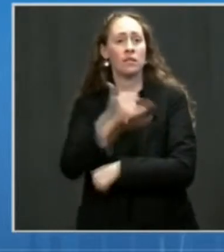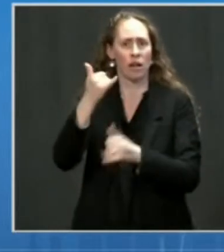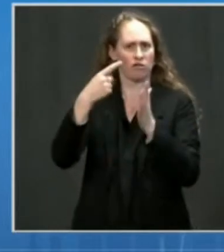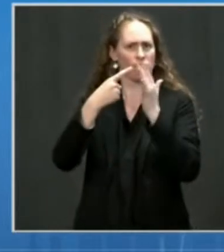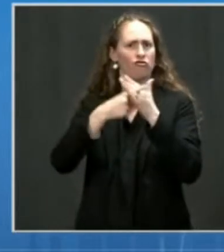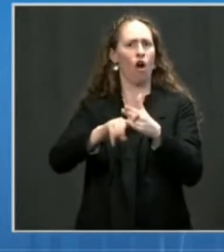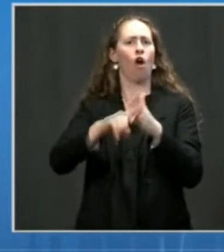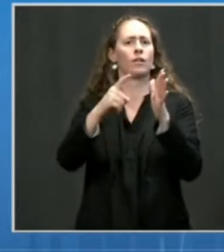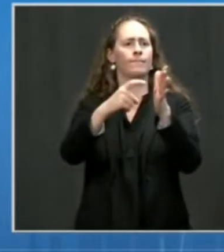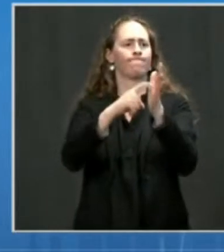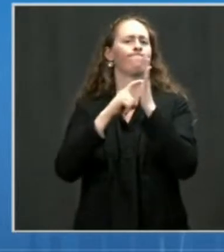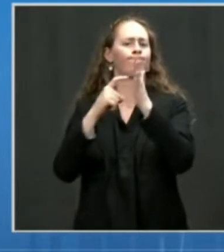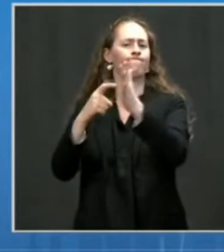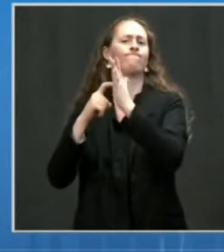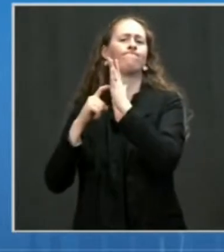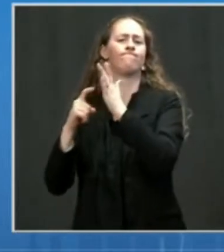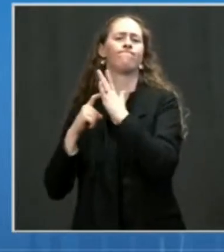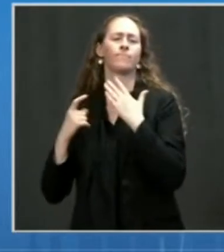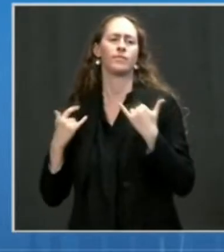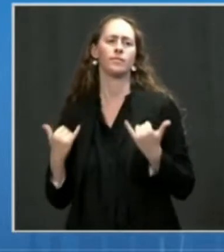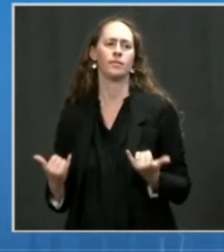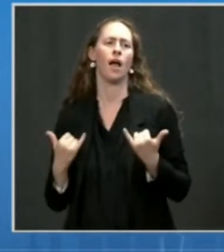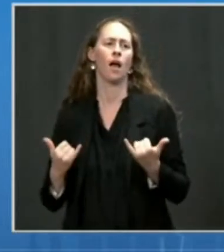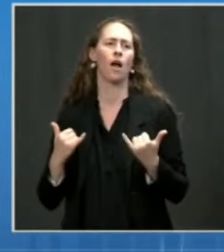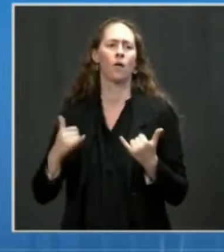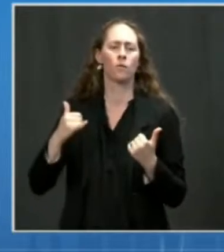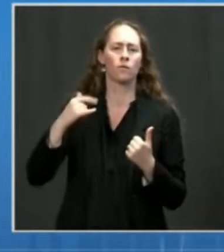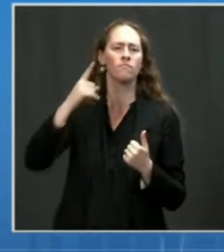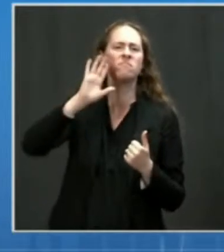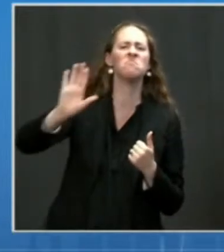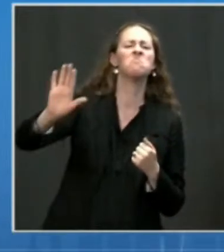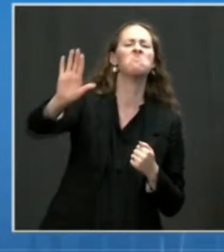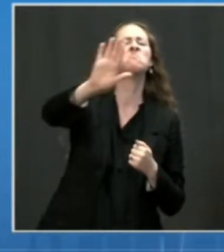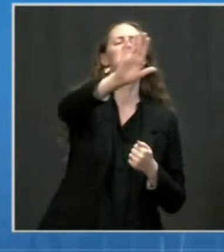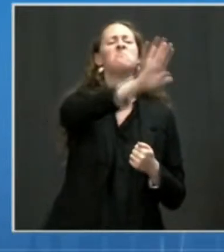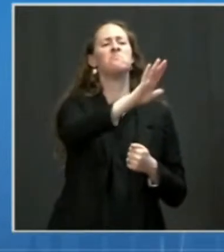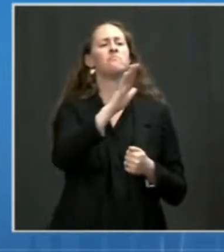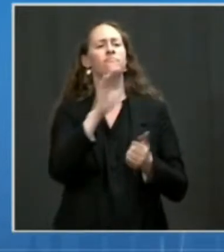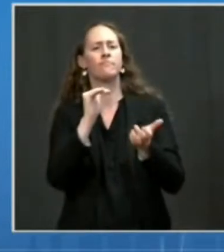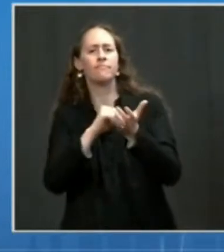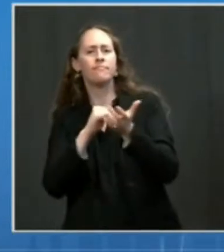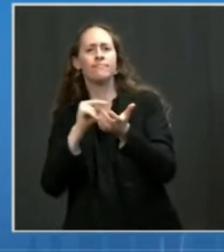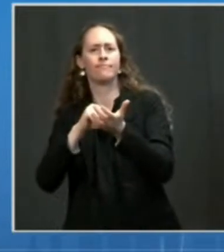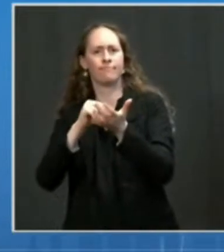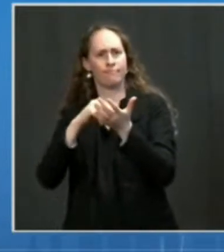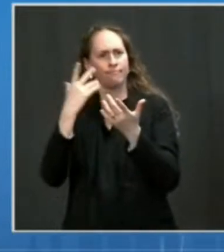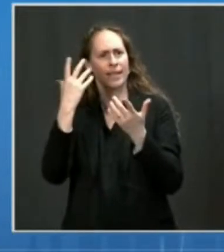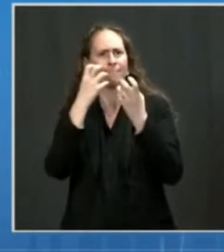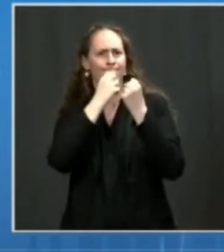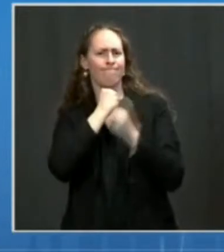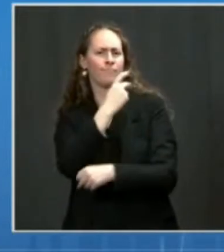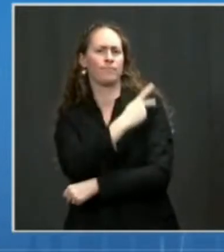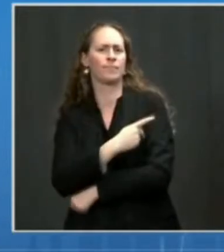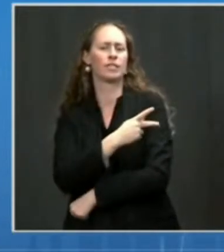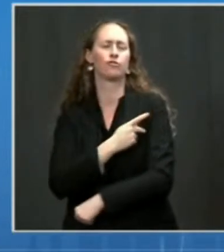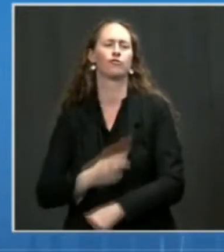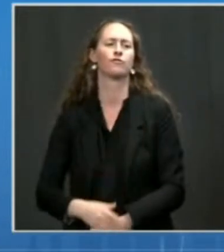THAT IS CONSISTENT WITH A LOT OF SYSTEMS ACROSS THE COUNTRY, A GROWING NUMBER OF HEALTH SYSTEMS THAT ARE